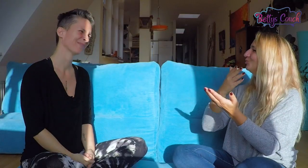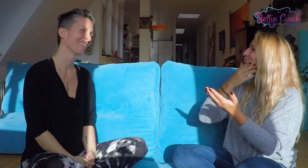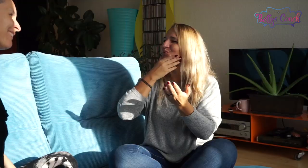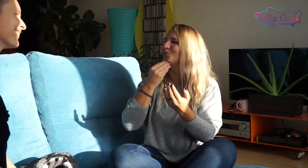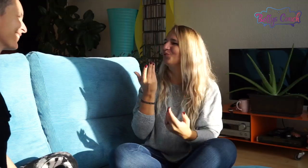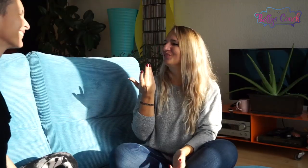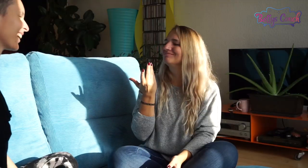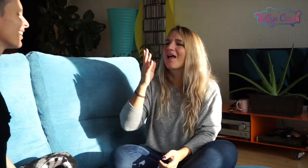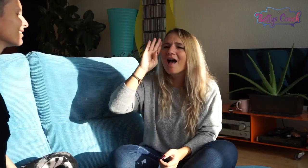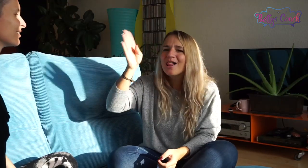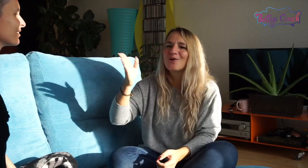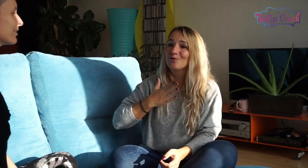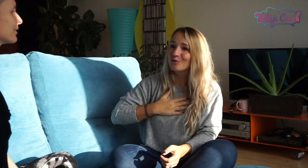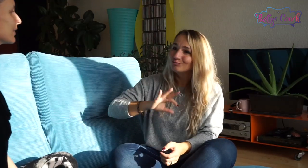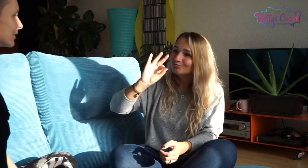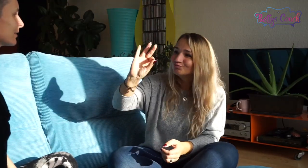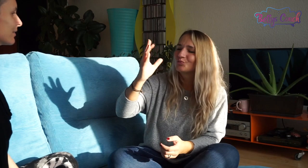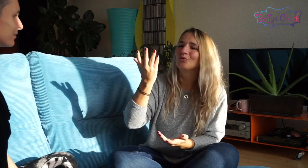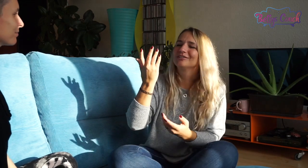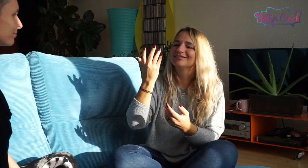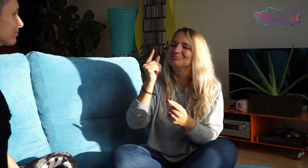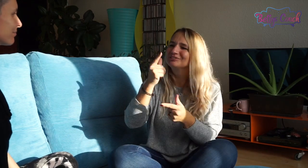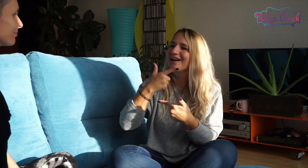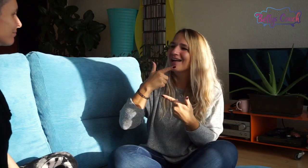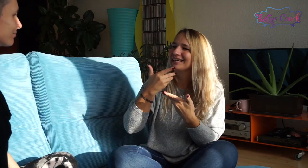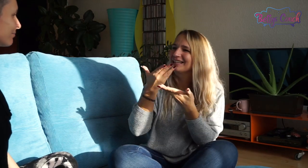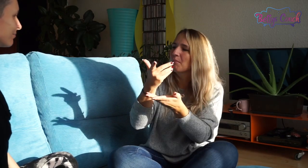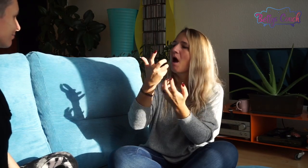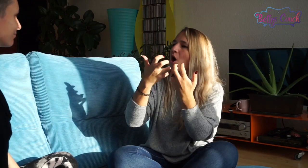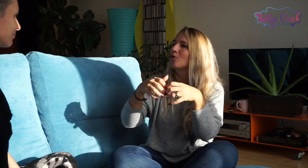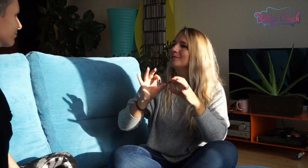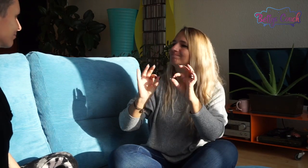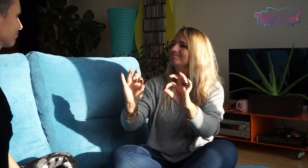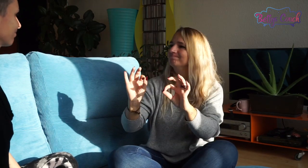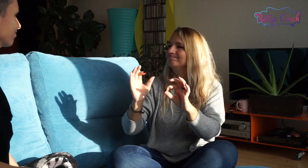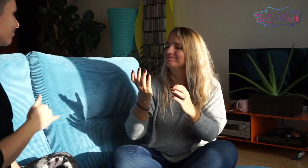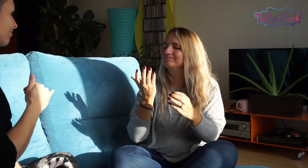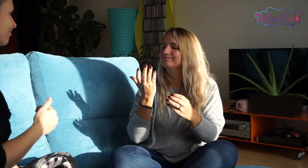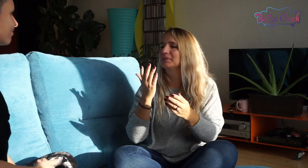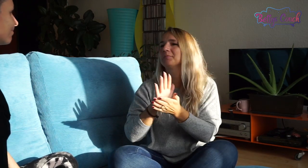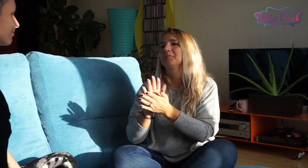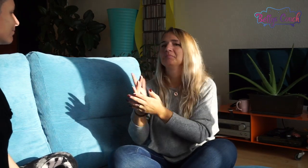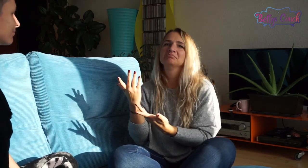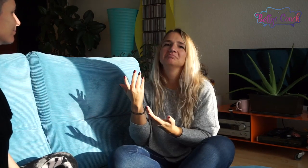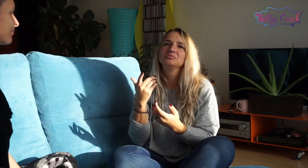It's nice if you teach signs humorously like "Hello! Are you well?" and convey it that way. Then communication works.